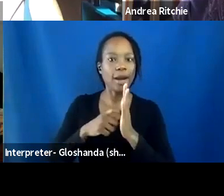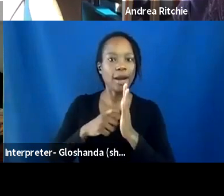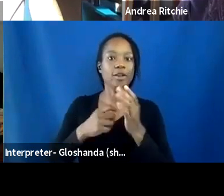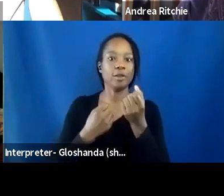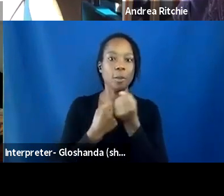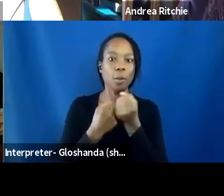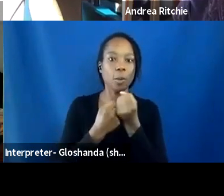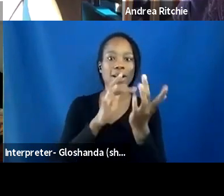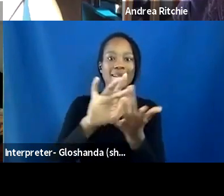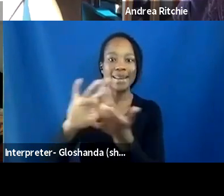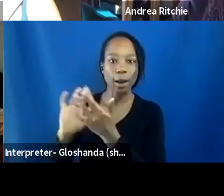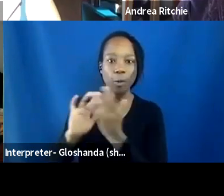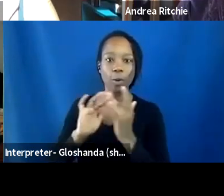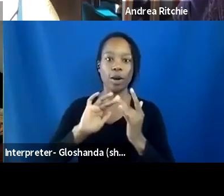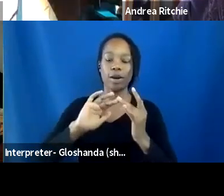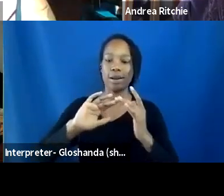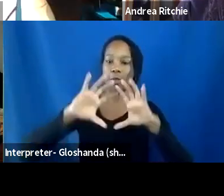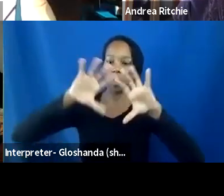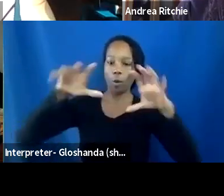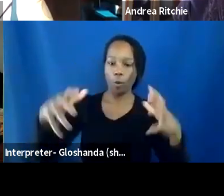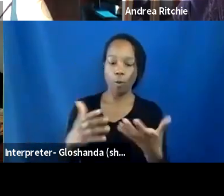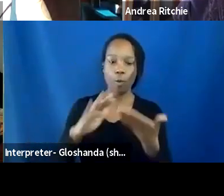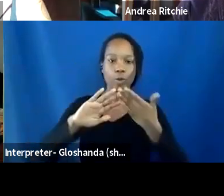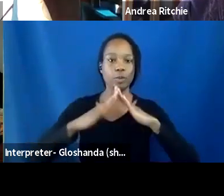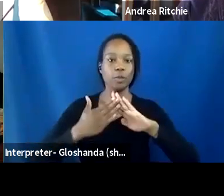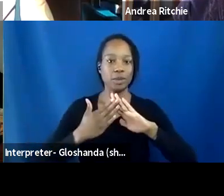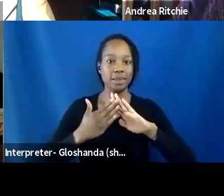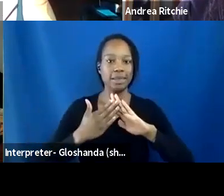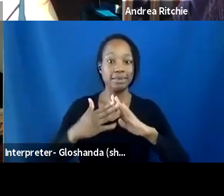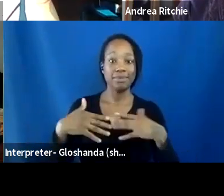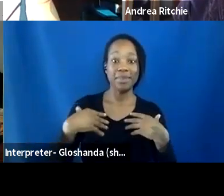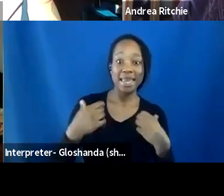Healing and care and emotional and physical wellness